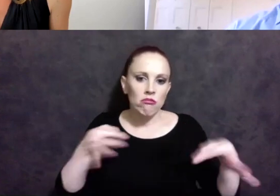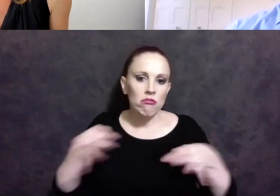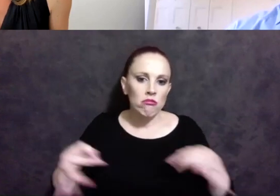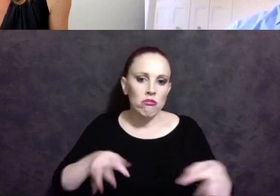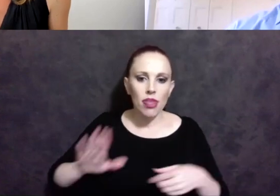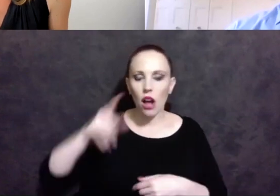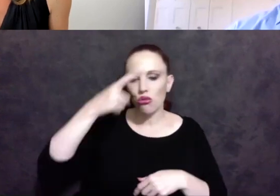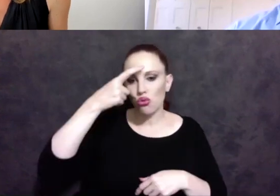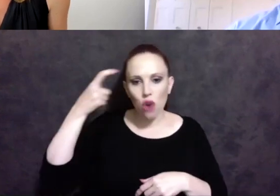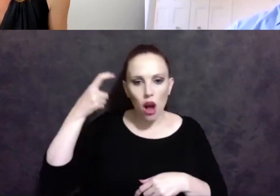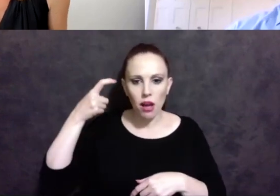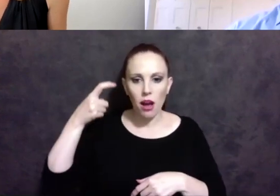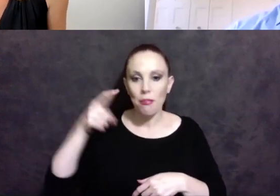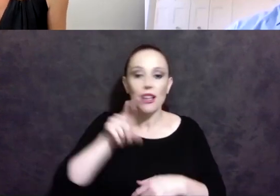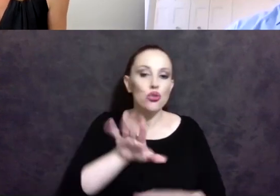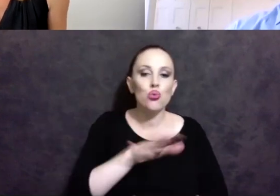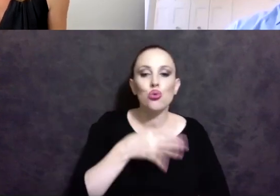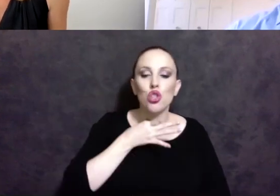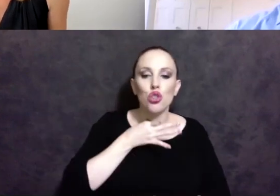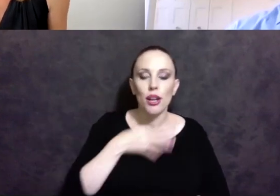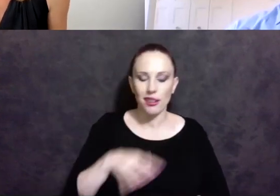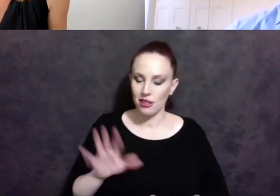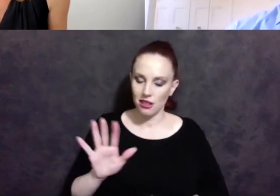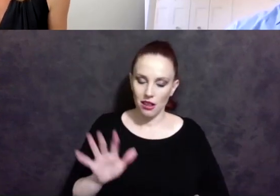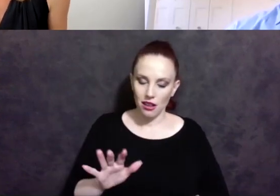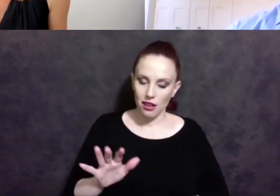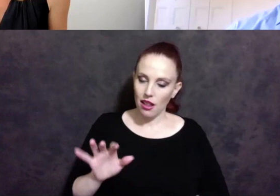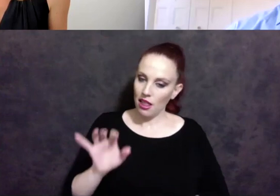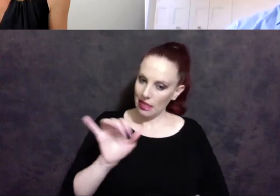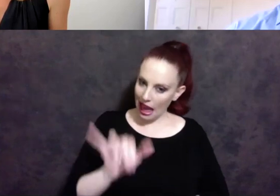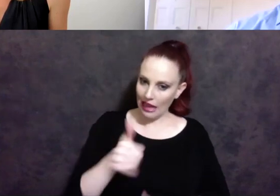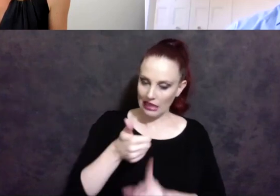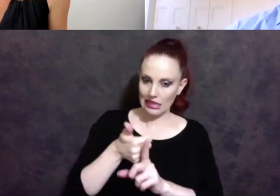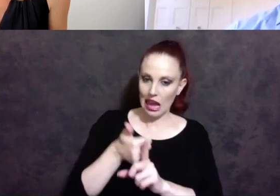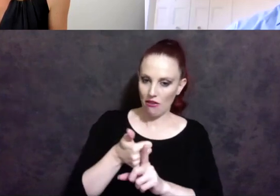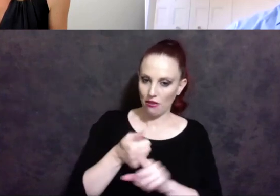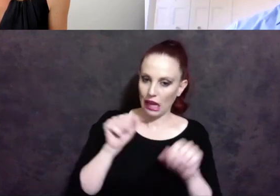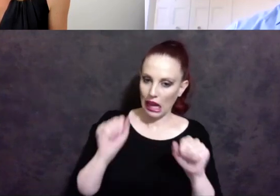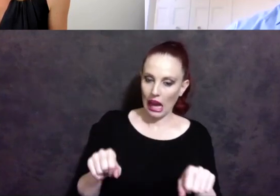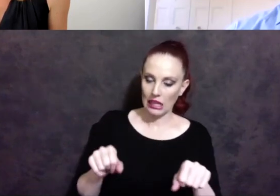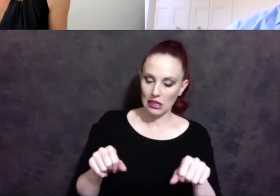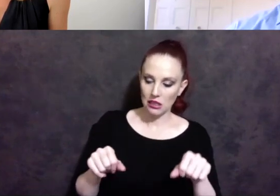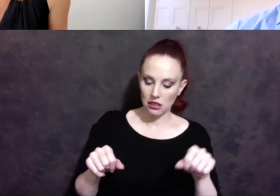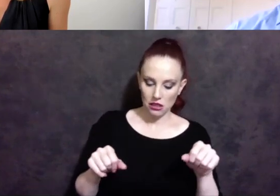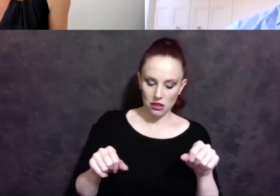out of curiosity, right? Because that in and of itself can be very harmful and in some